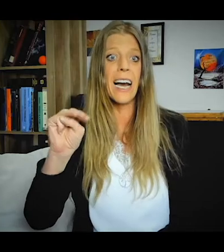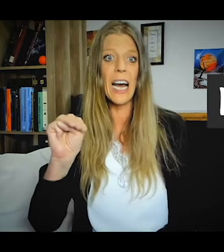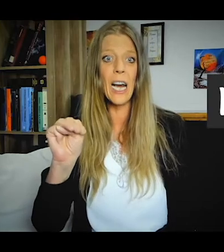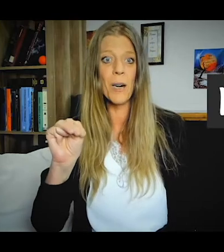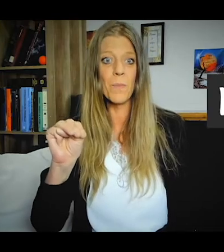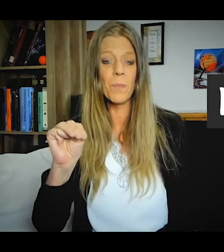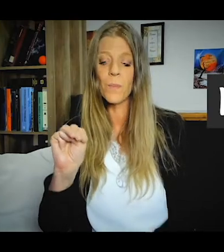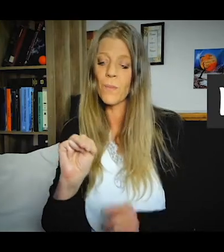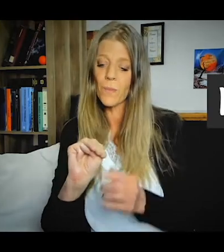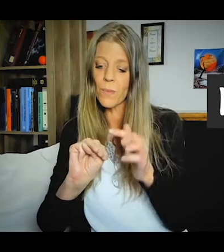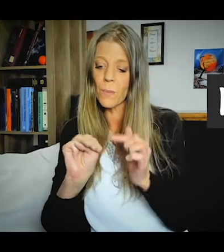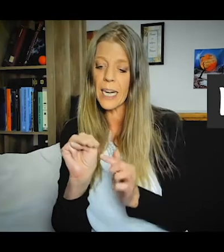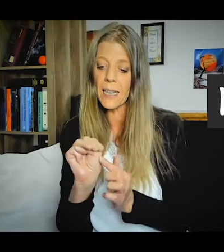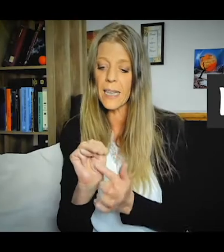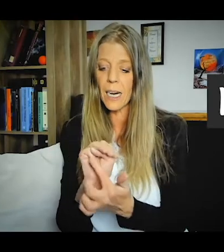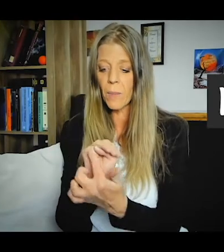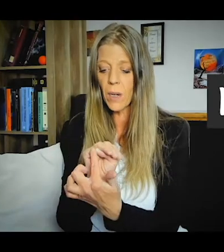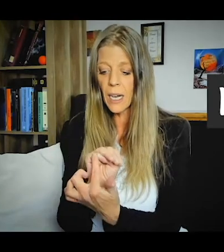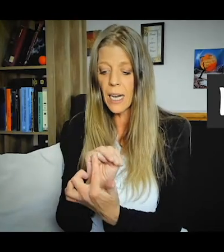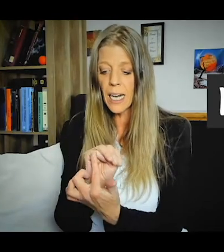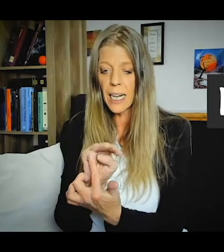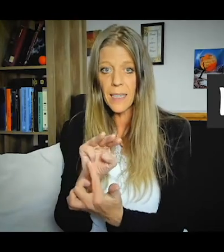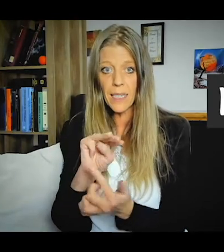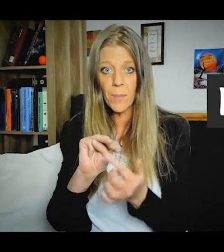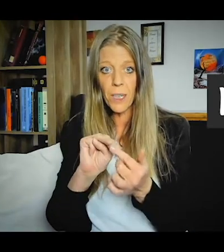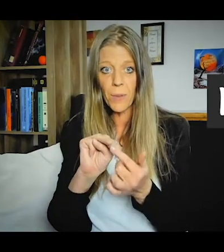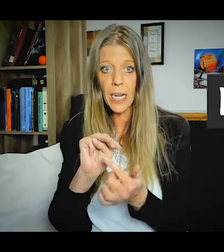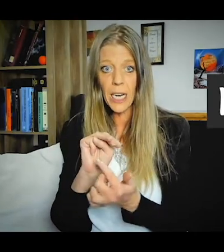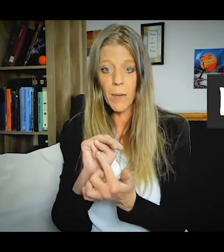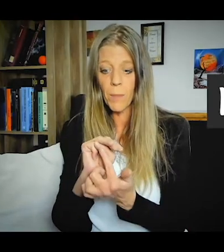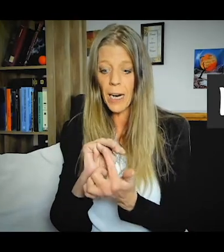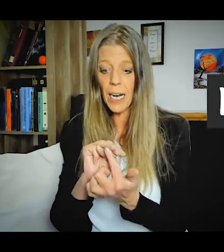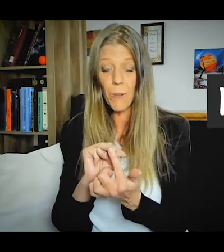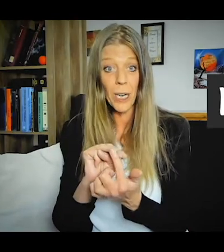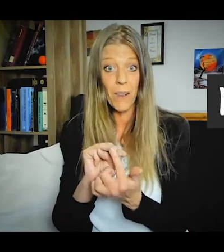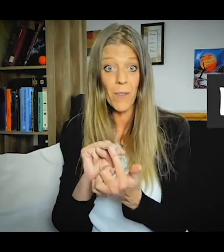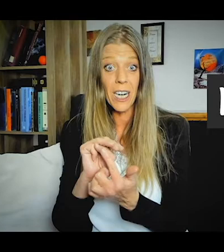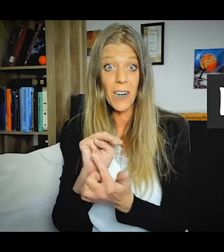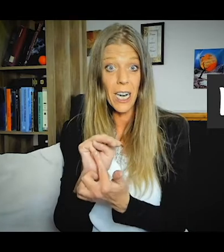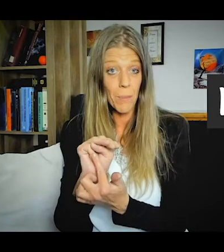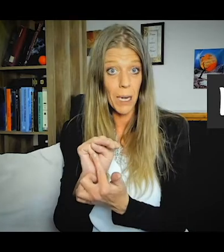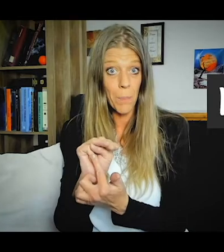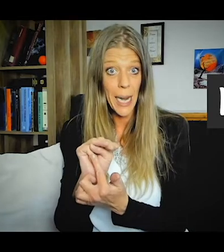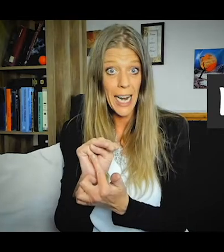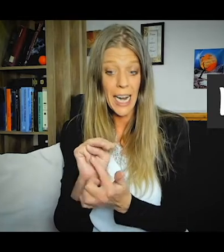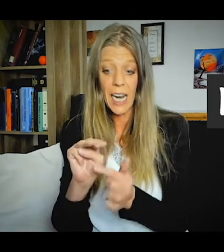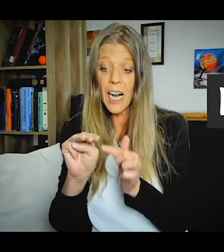M - My thumb is in between my ring finger and my pinkie.